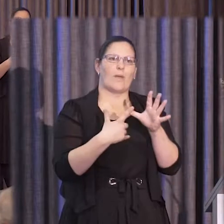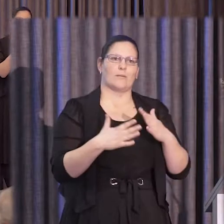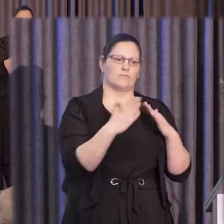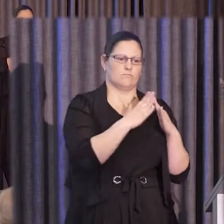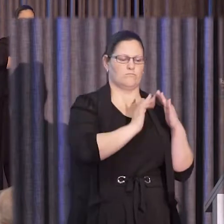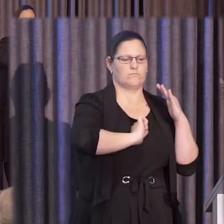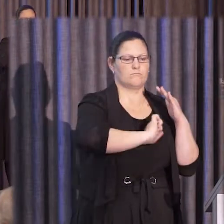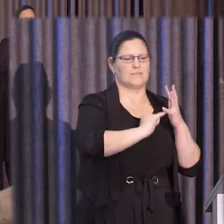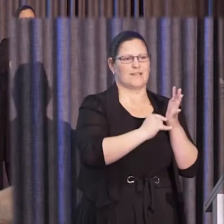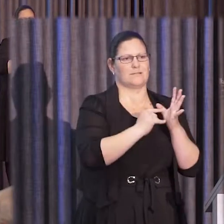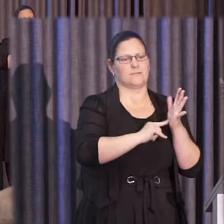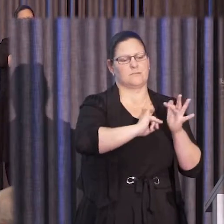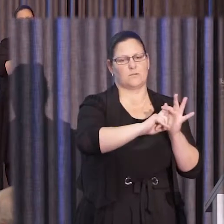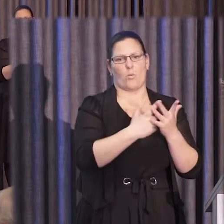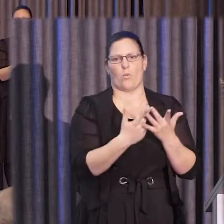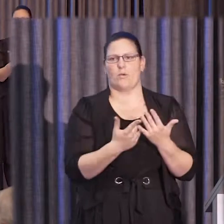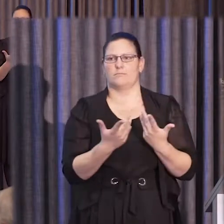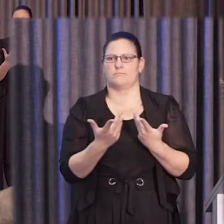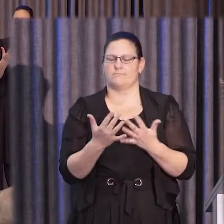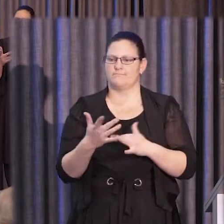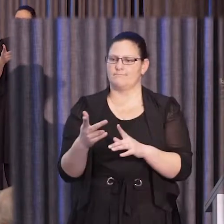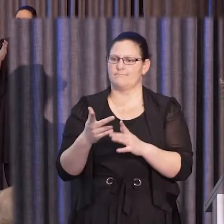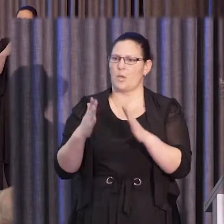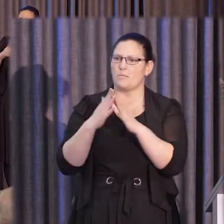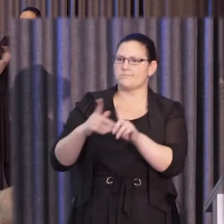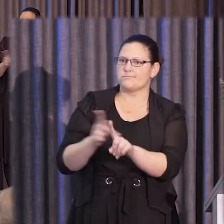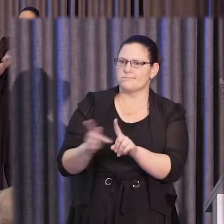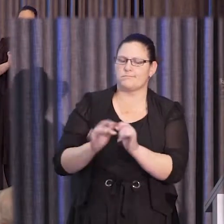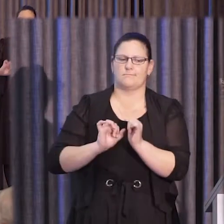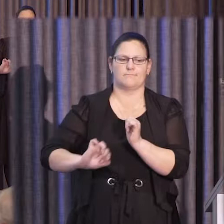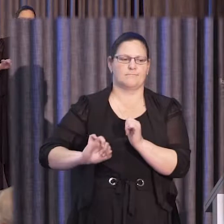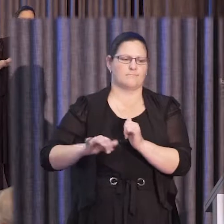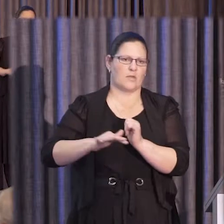domestic violence, whatever area we're working in, people with disability are actually represented